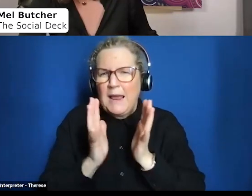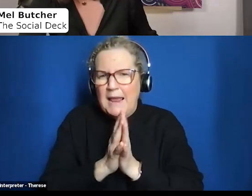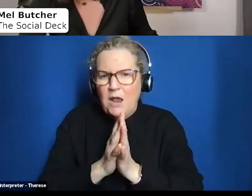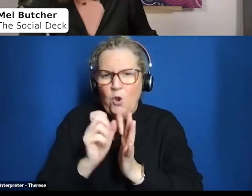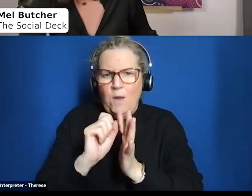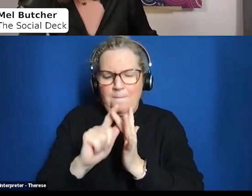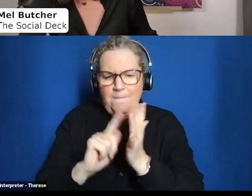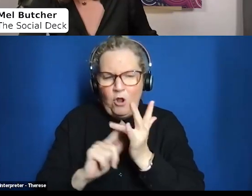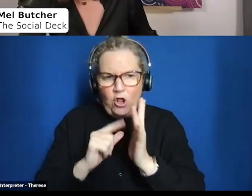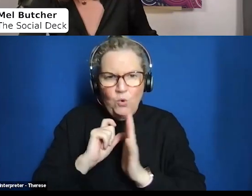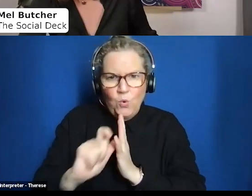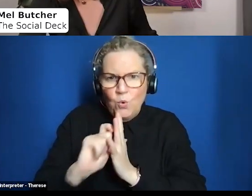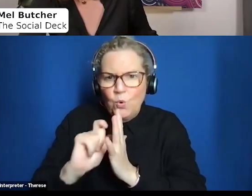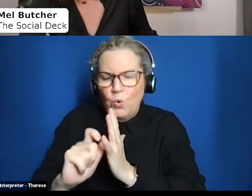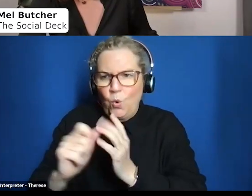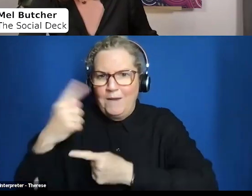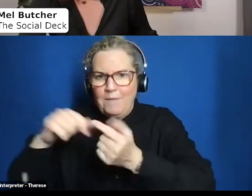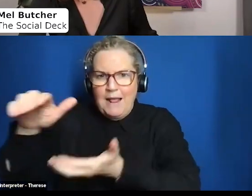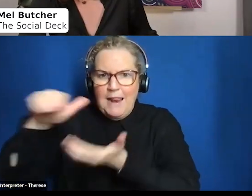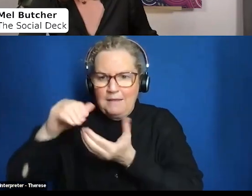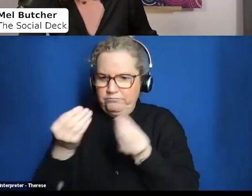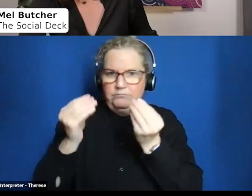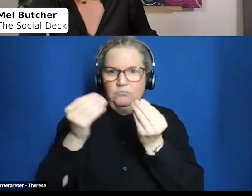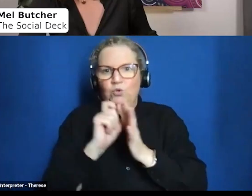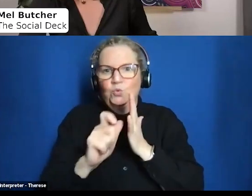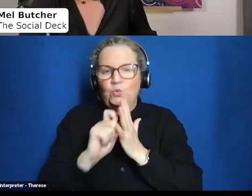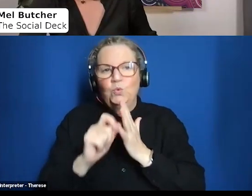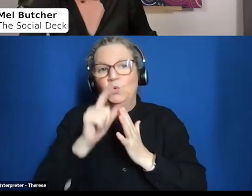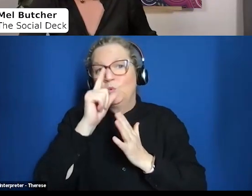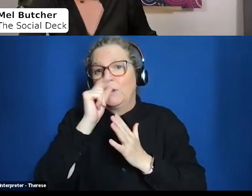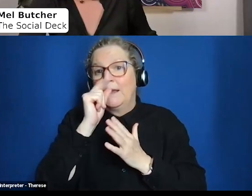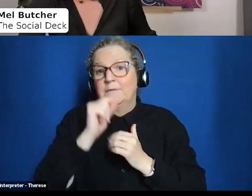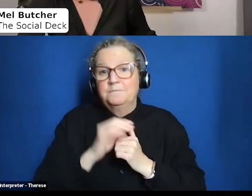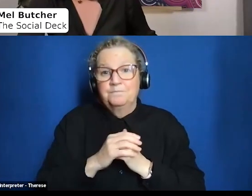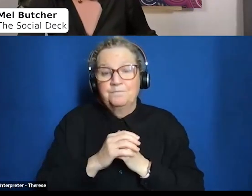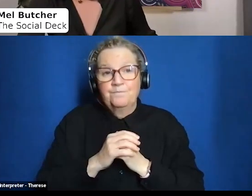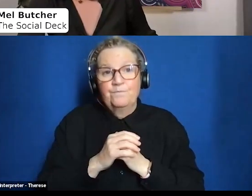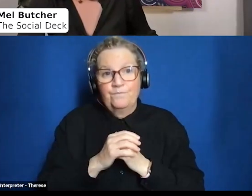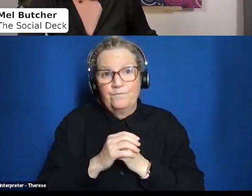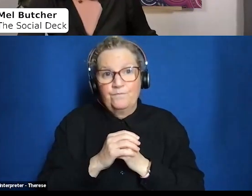or what's being done with the information they can follow through in relation to the present